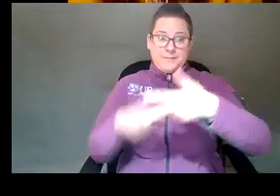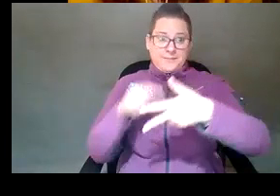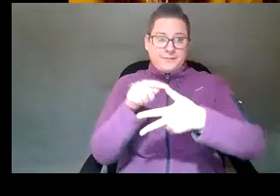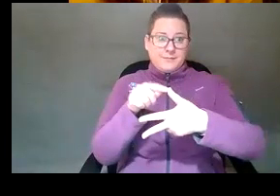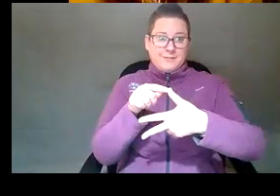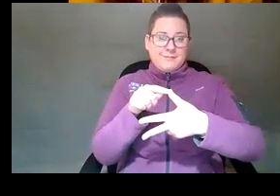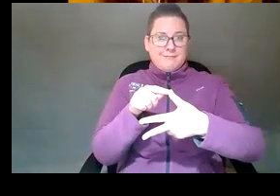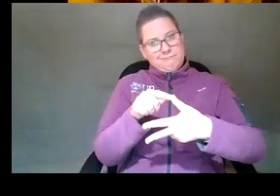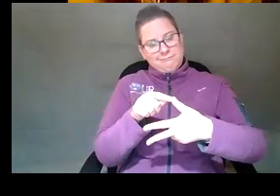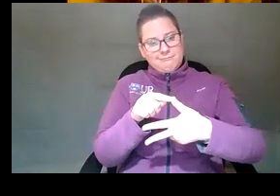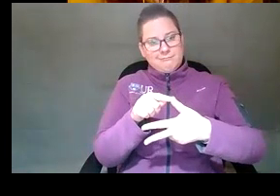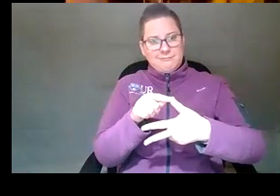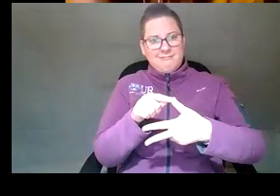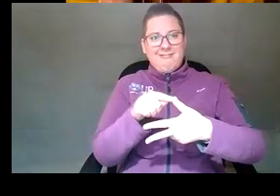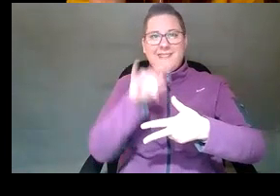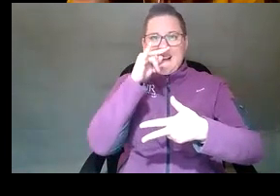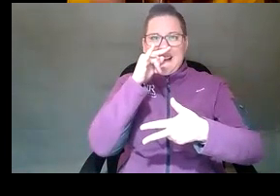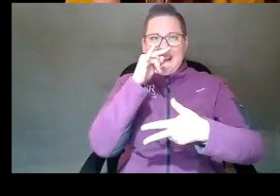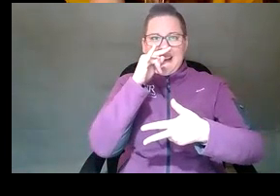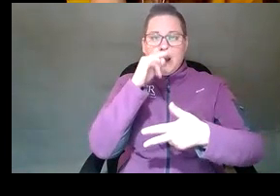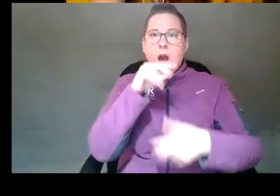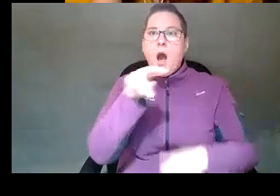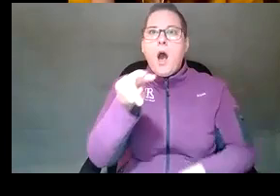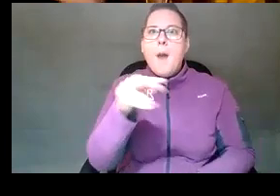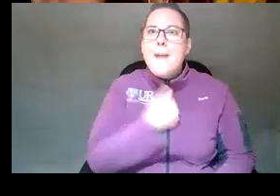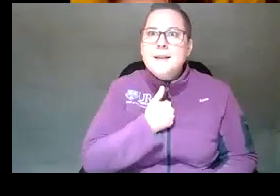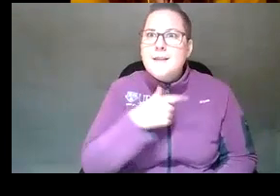kids often get distracted by themselves on the video screen and perhaps as adults